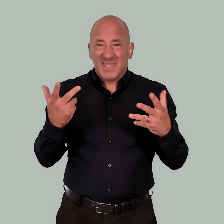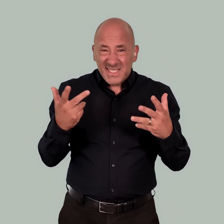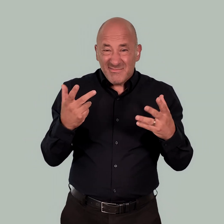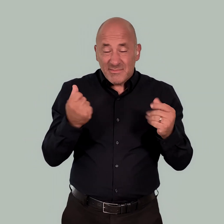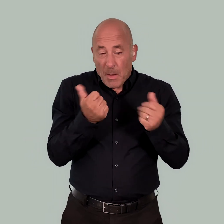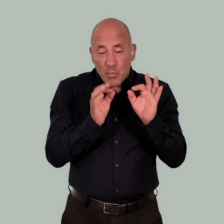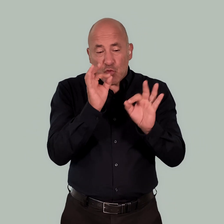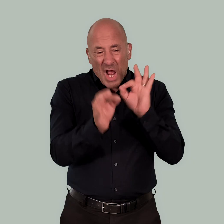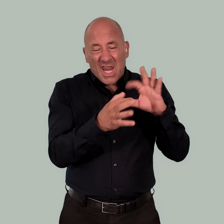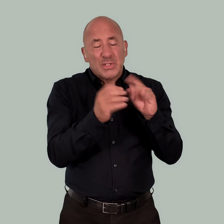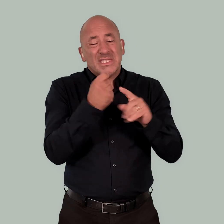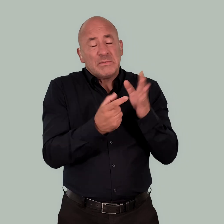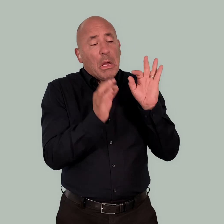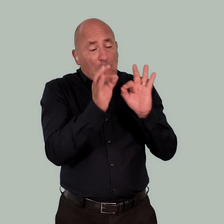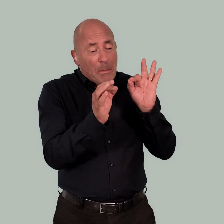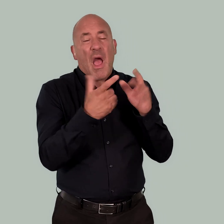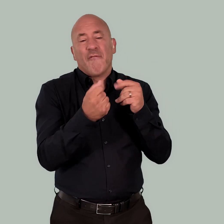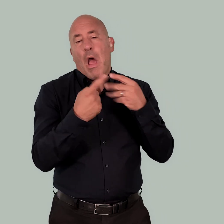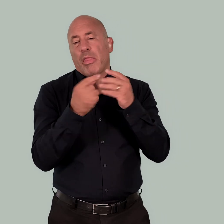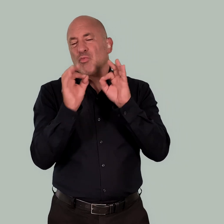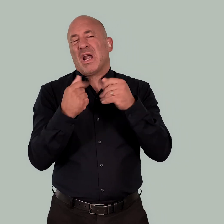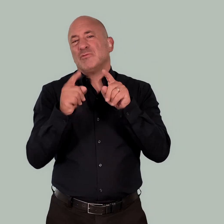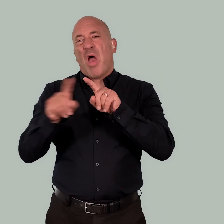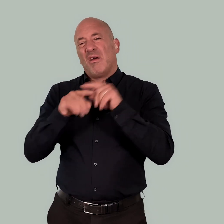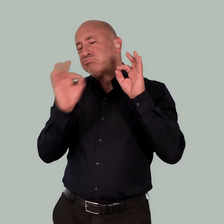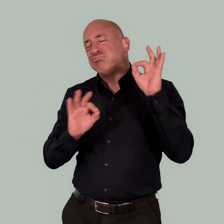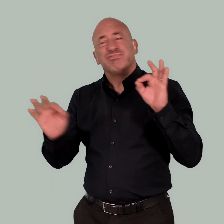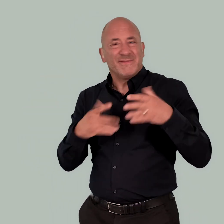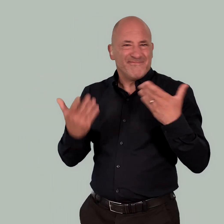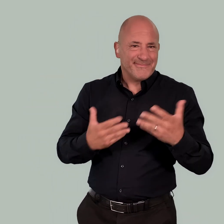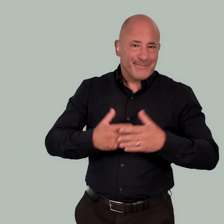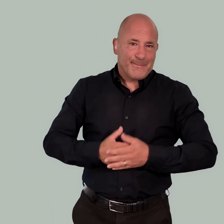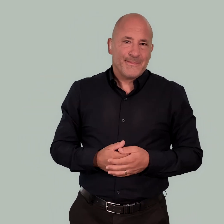and therefore are only able to devote a few questions to the subject.